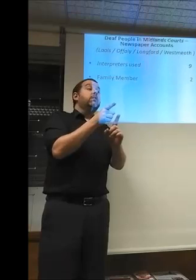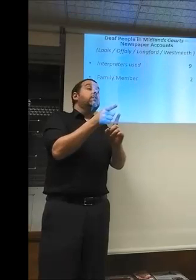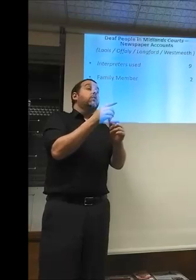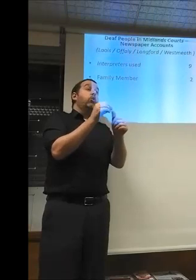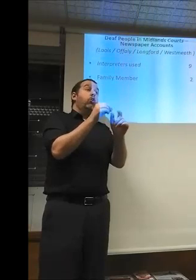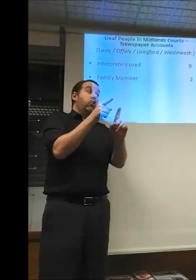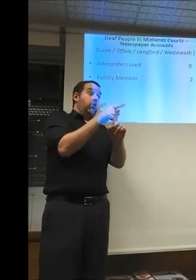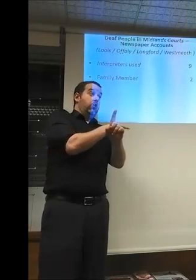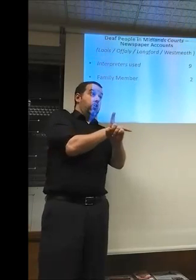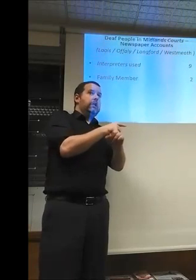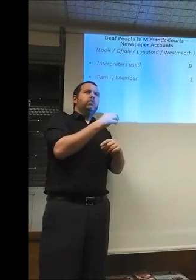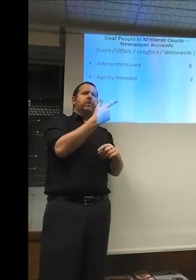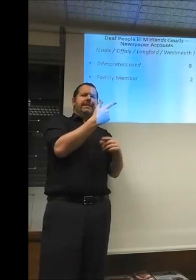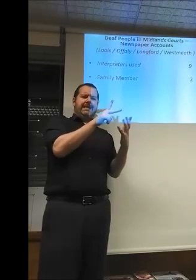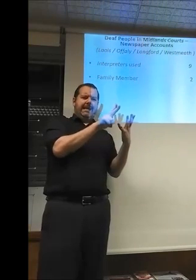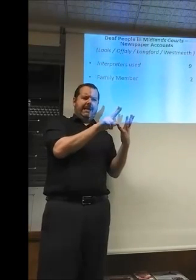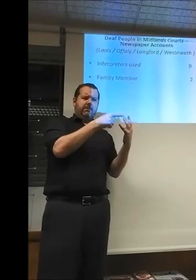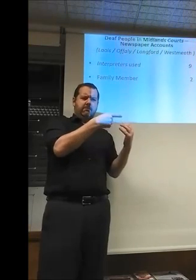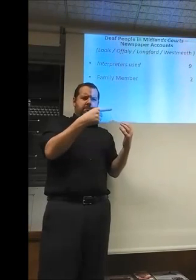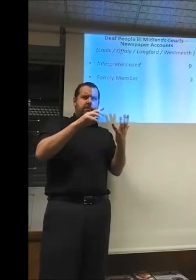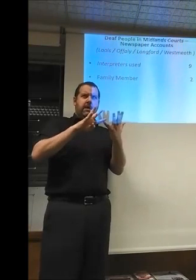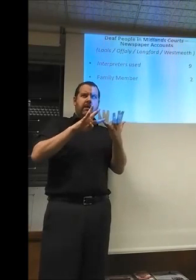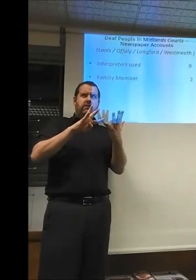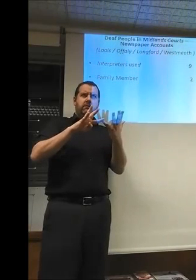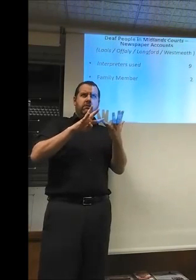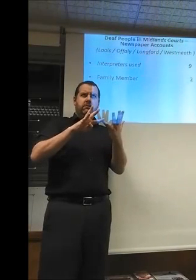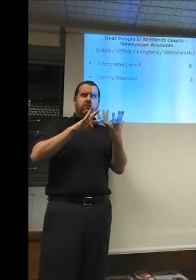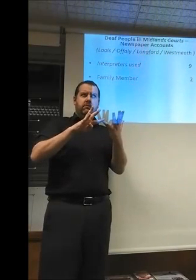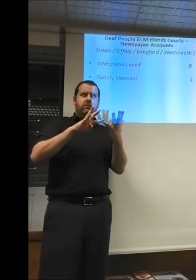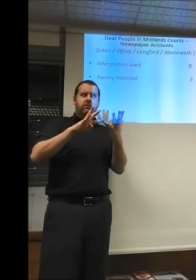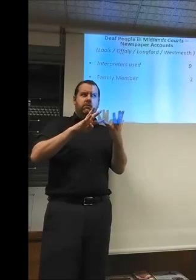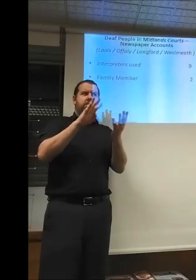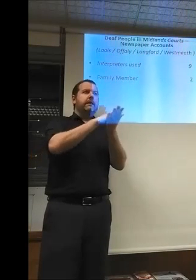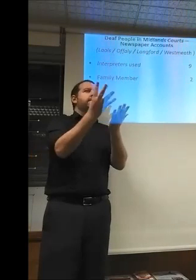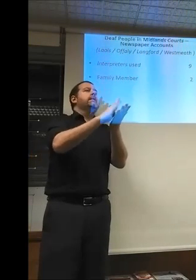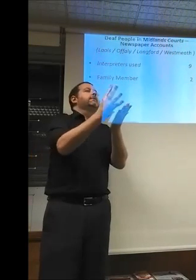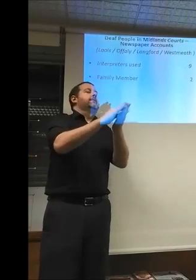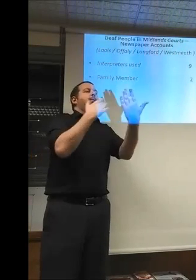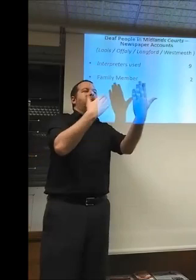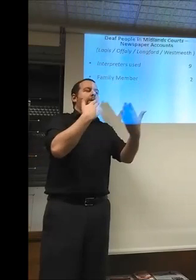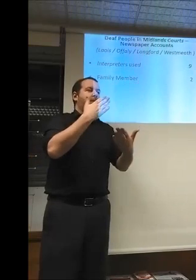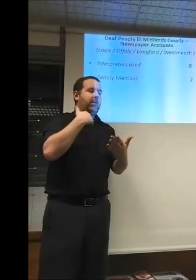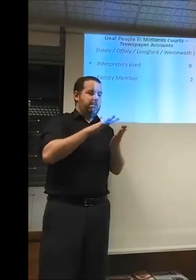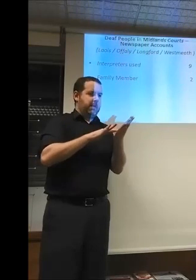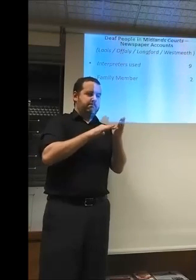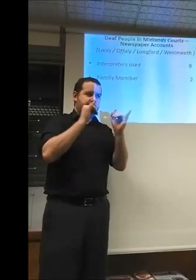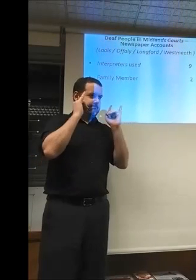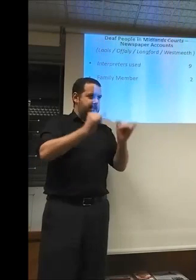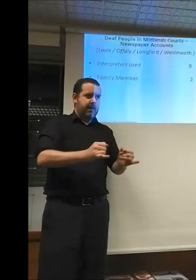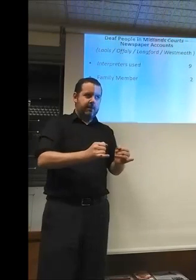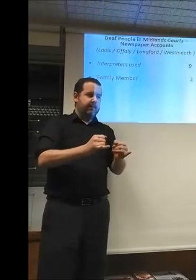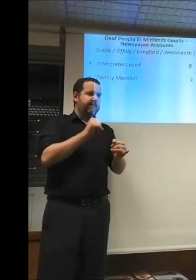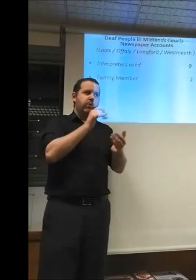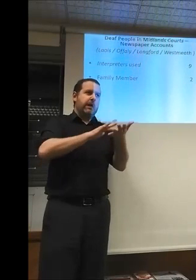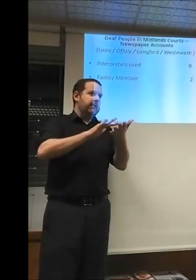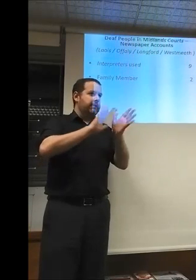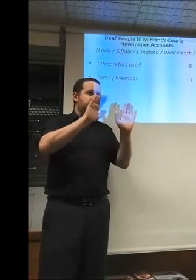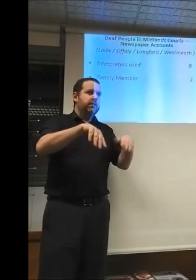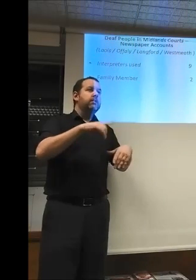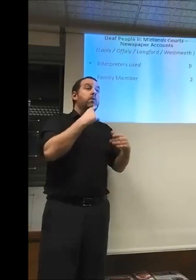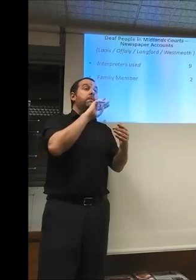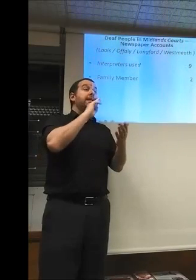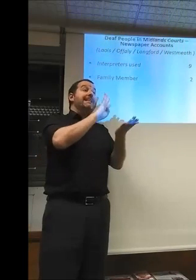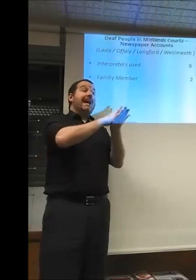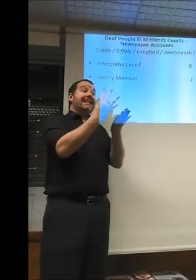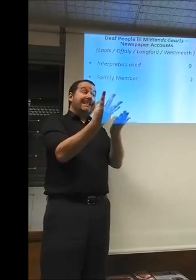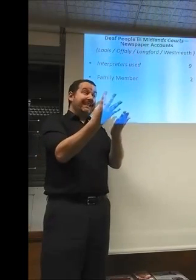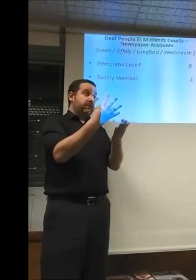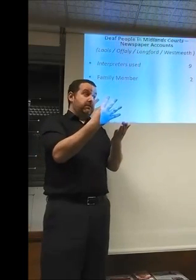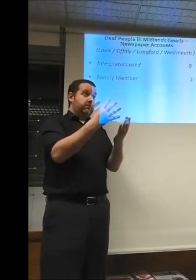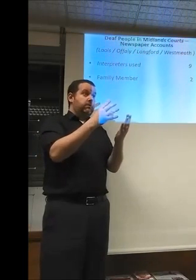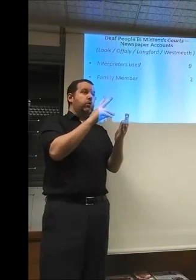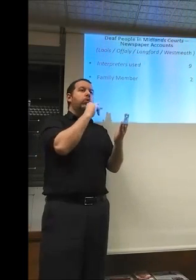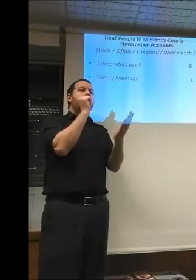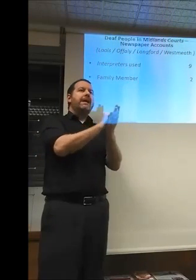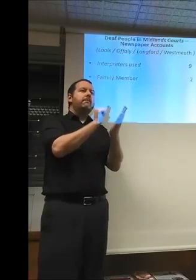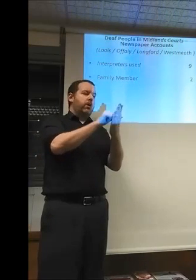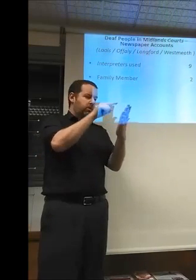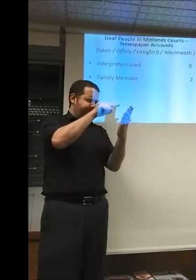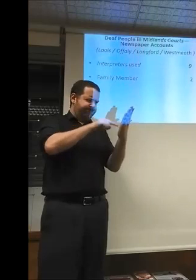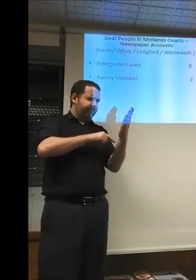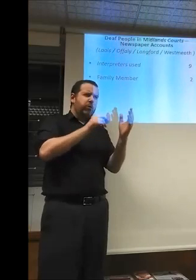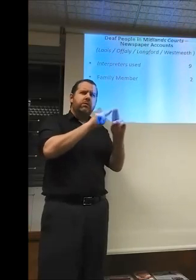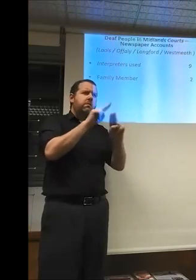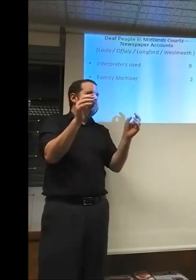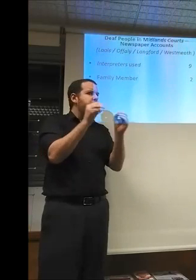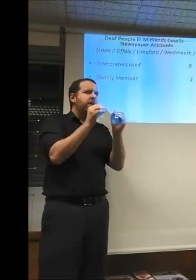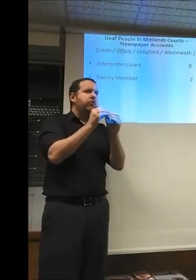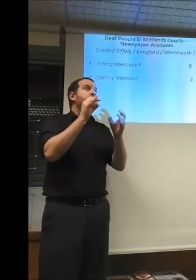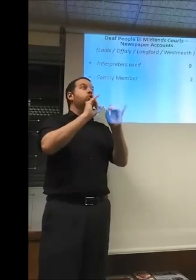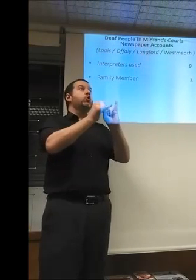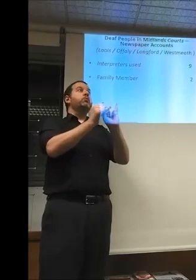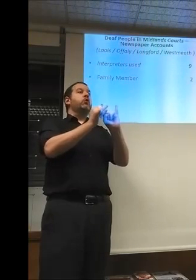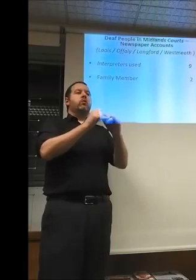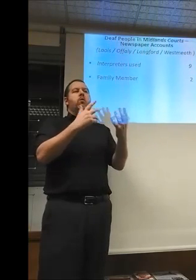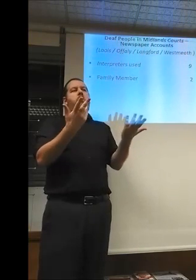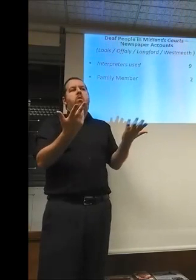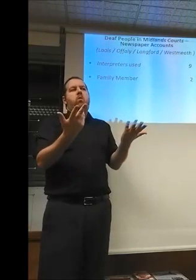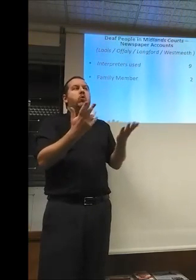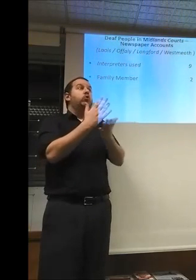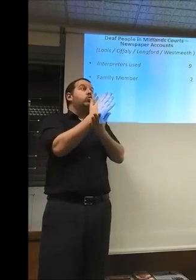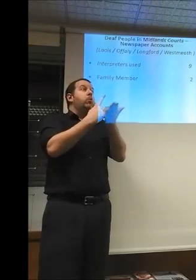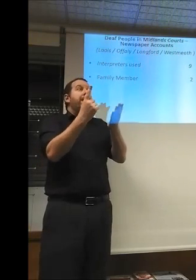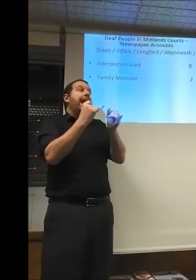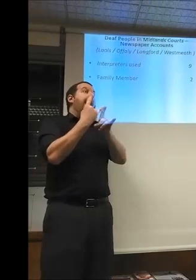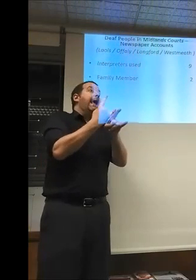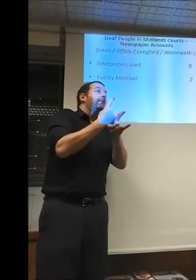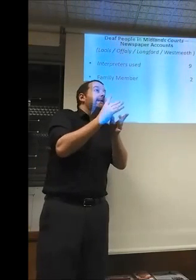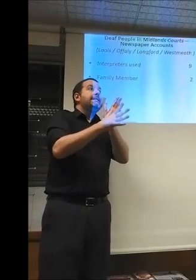about Deaf people being brought into court maybe as witnesses or defendants.